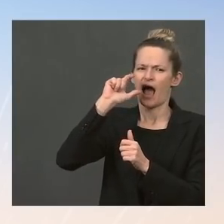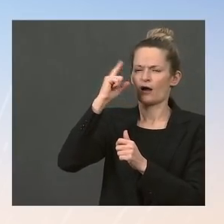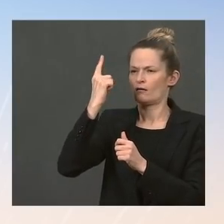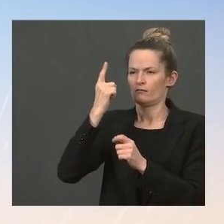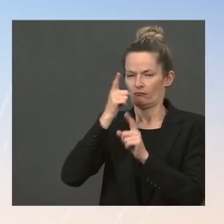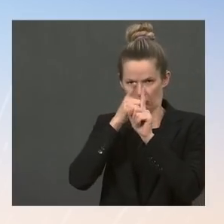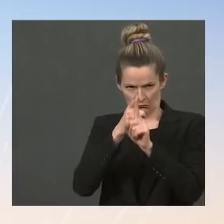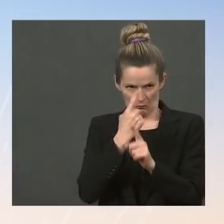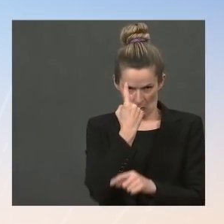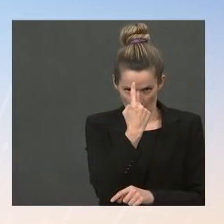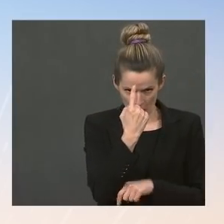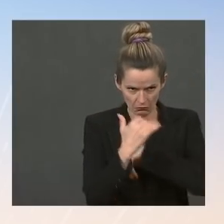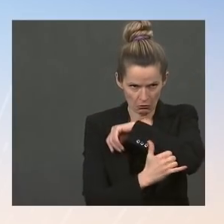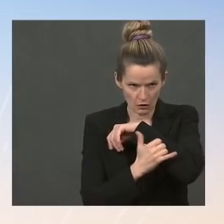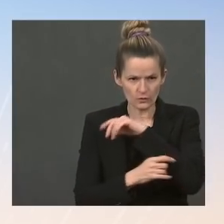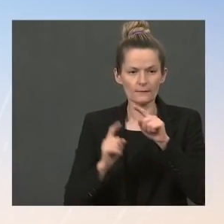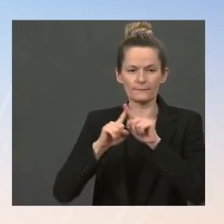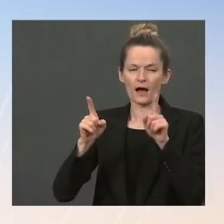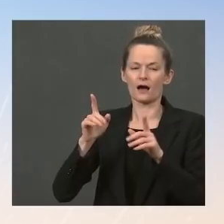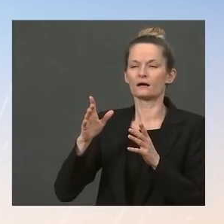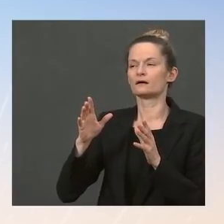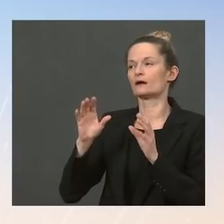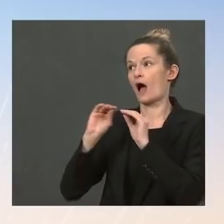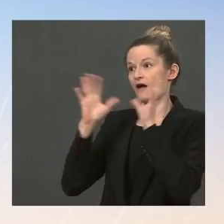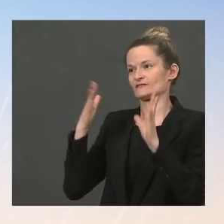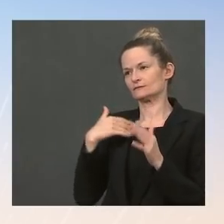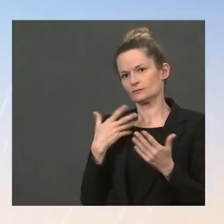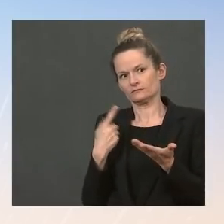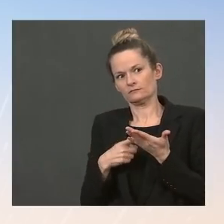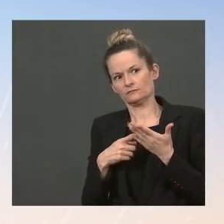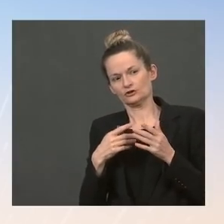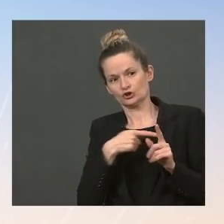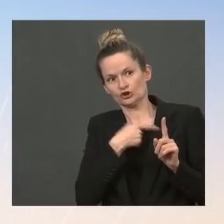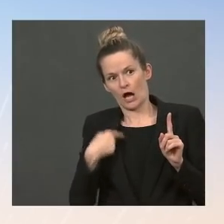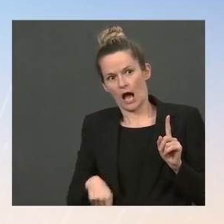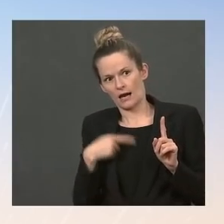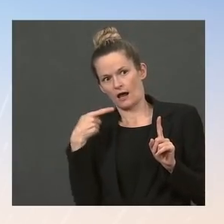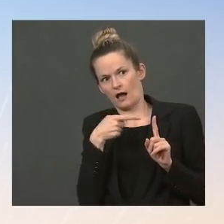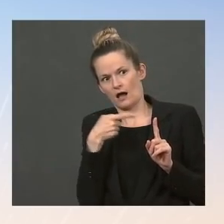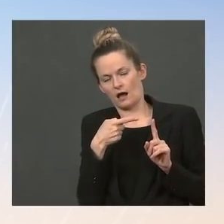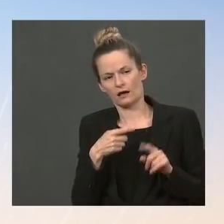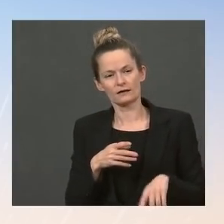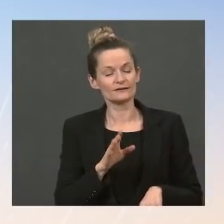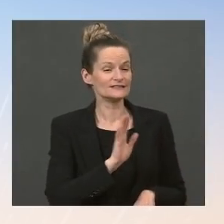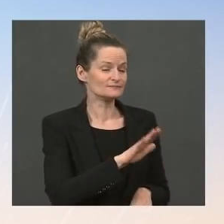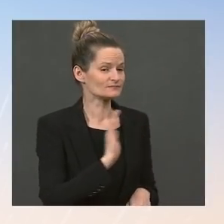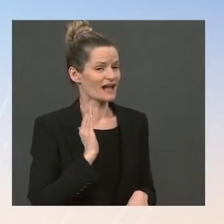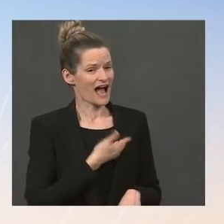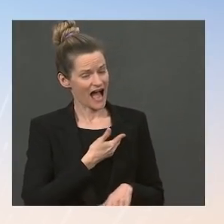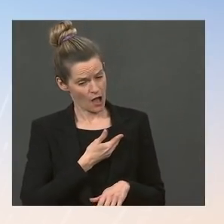and what we're hearing from officials behind the scenes? Ms. Psaki: Well, in our view, it's about security in the Indo-Pacific. The Press: Is there not a country in the Indo-Pacific